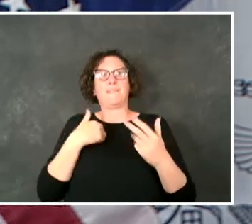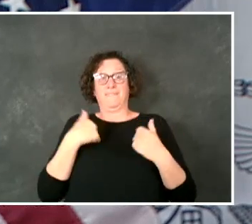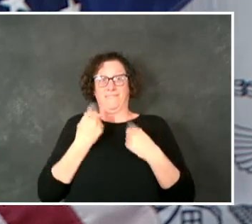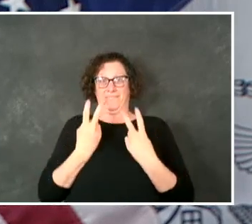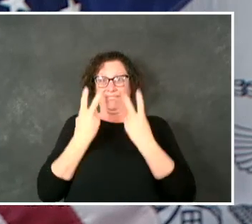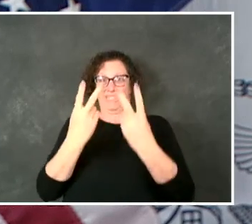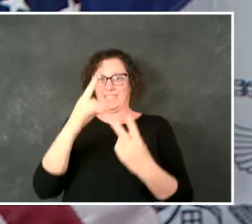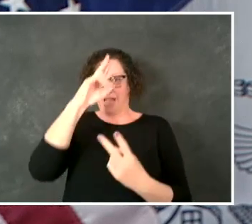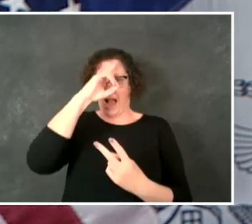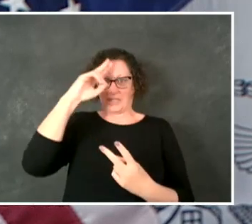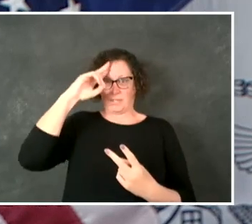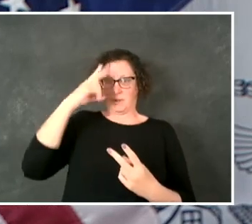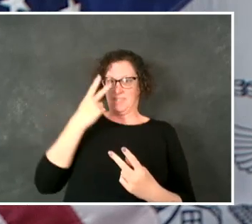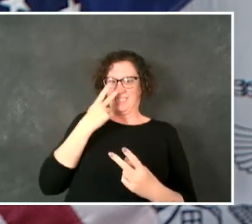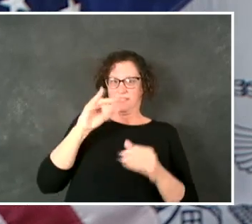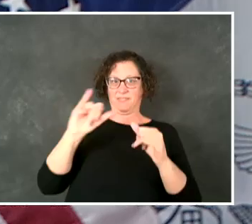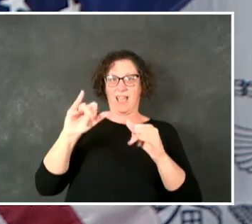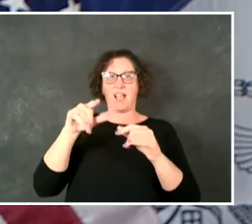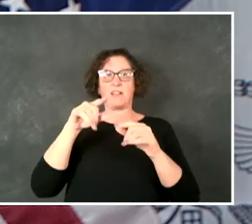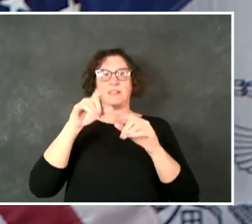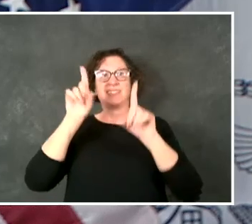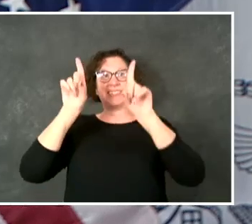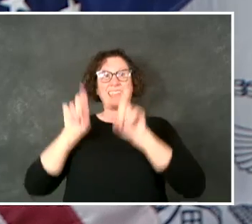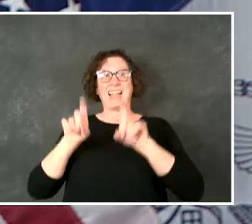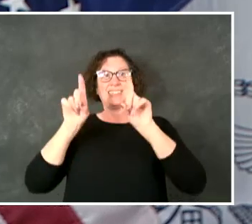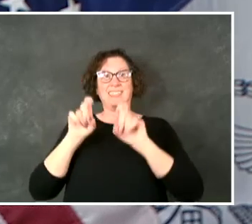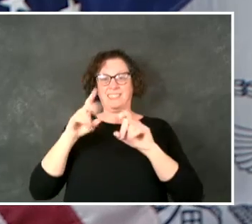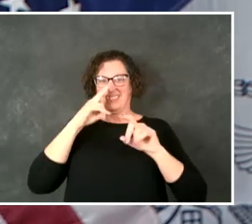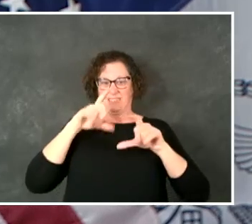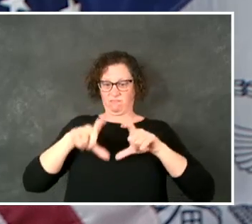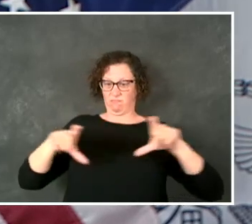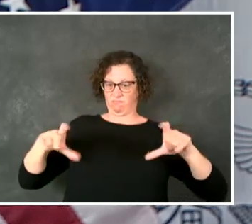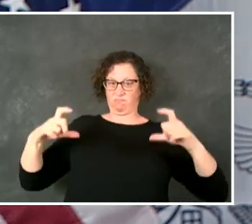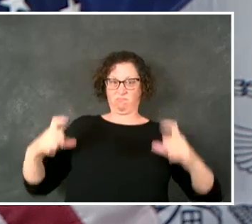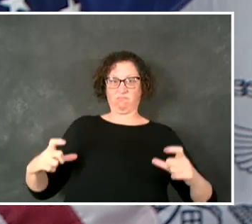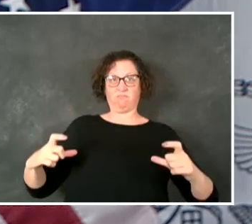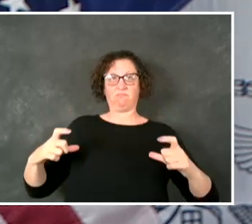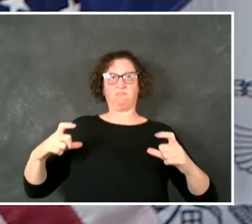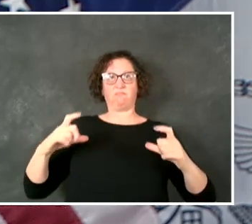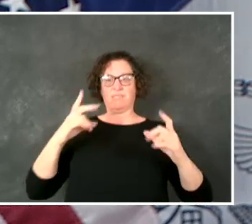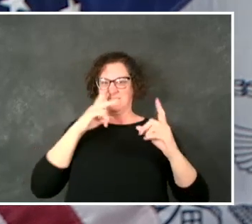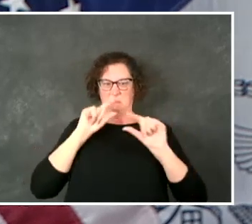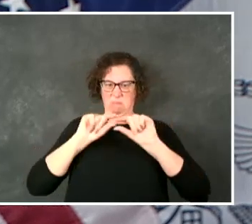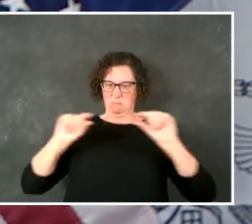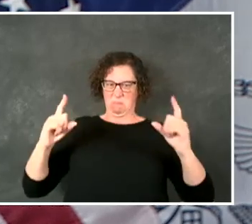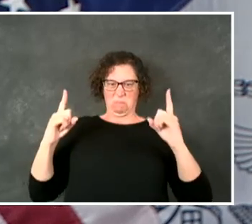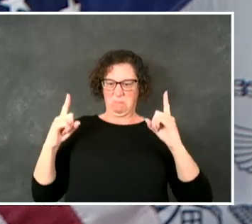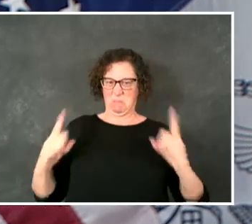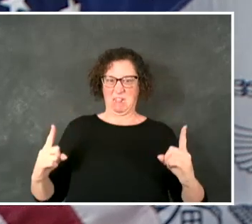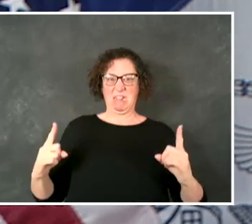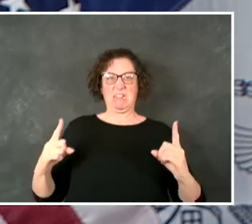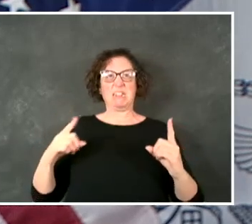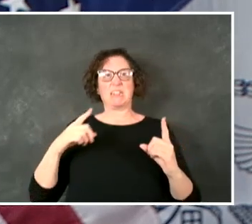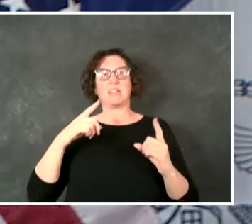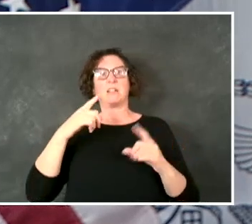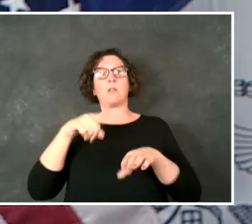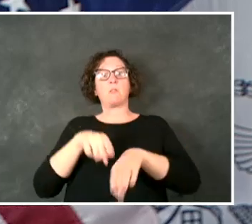WHY IS IT SAFER? WHEN I WAS THERE